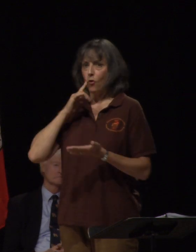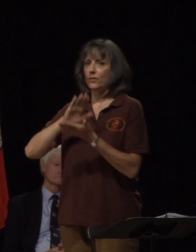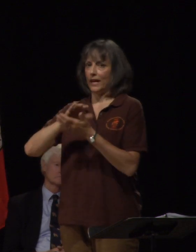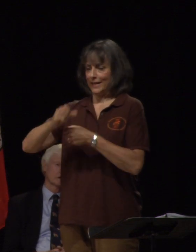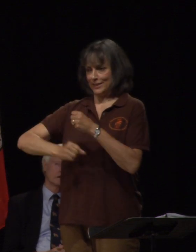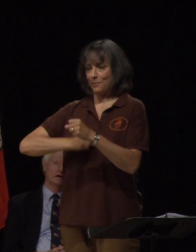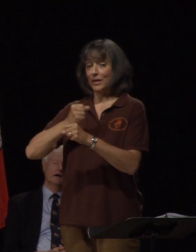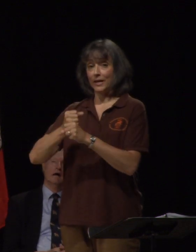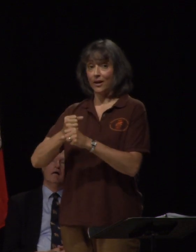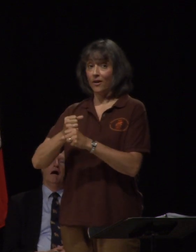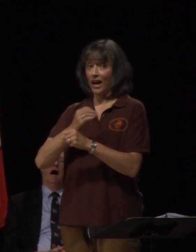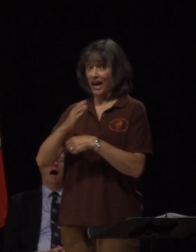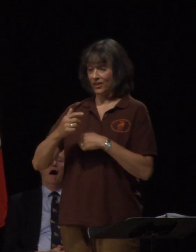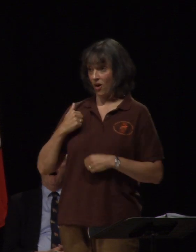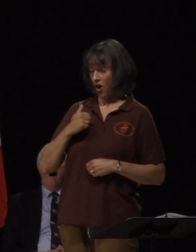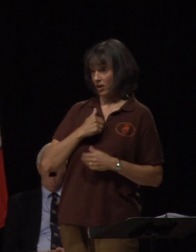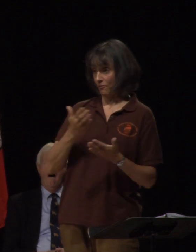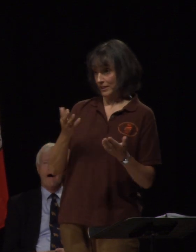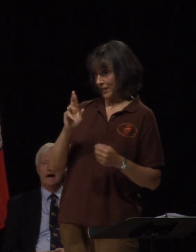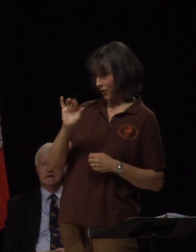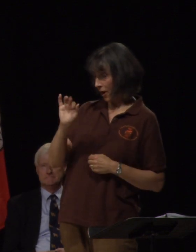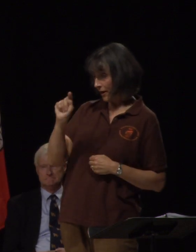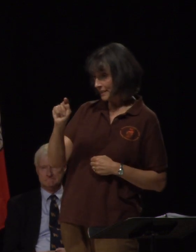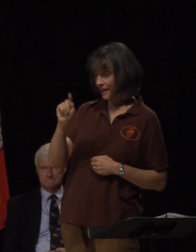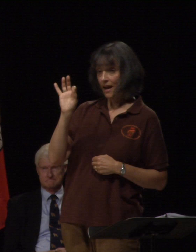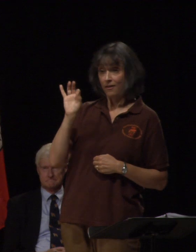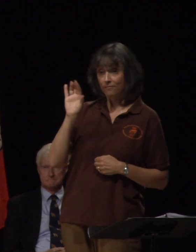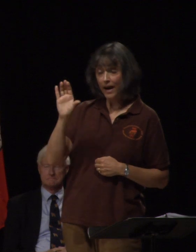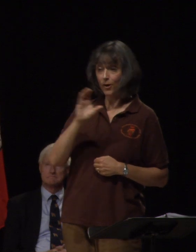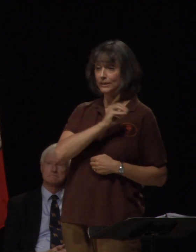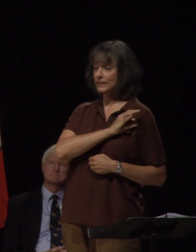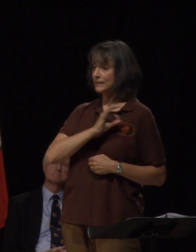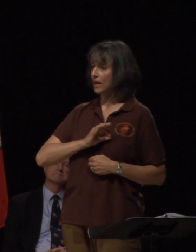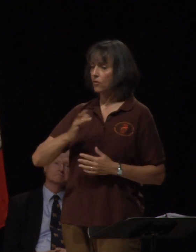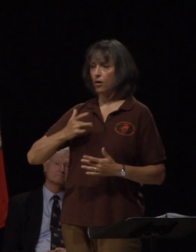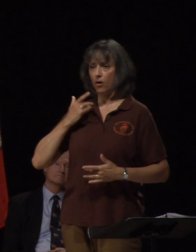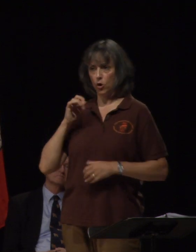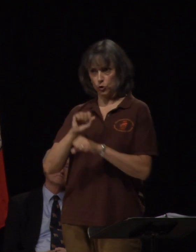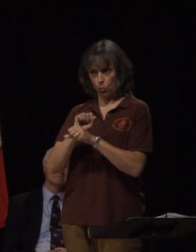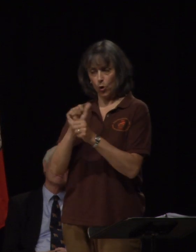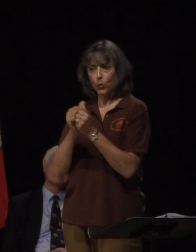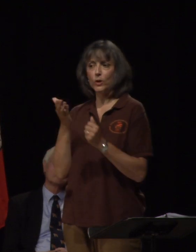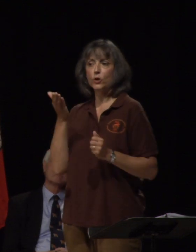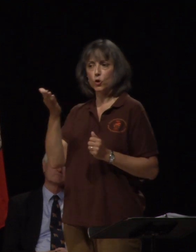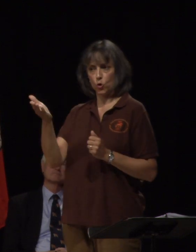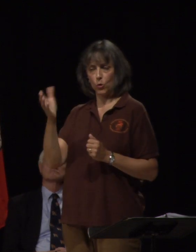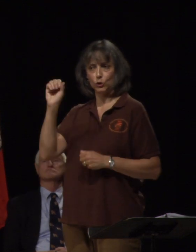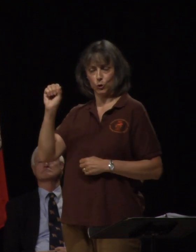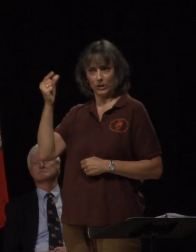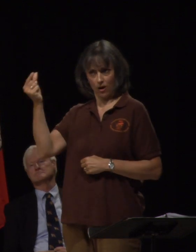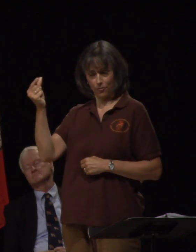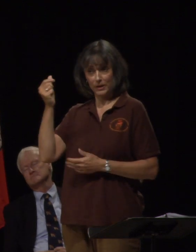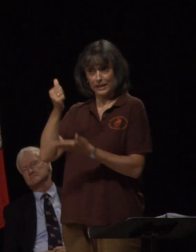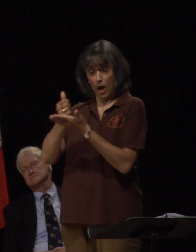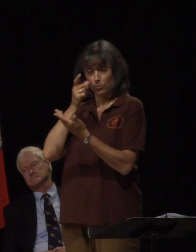ALL OF US HERE AT RIT, THE FACULTY AND STAFF, ARE EXCITED TO WORK WITH YOU TO MAKE YOU SUCCESSFUL AND YOUR STUDENT